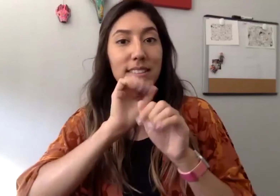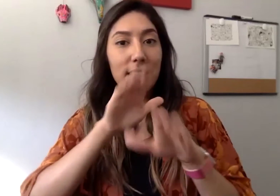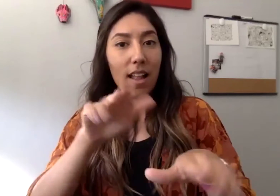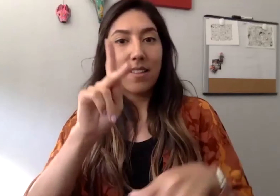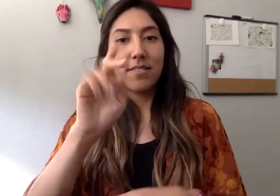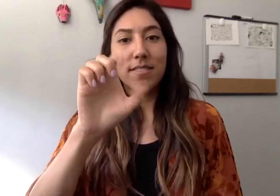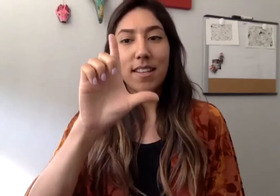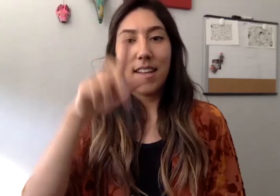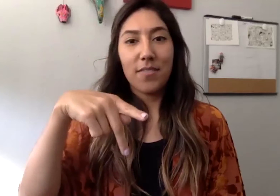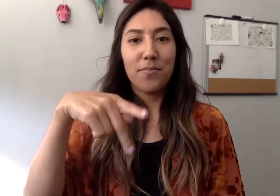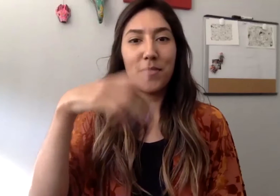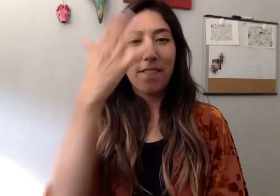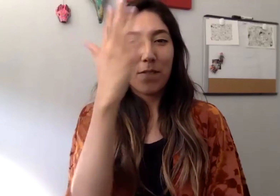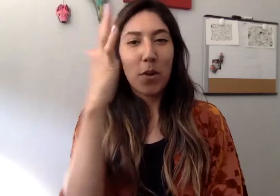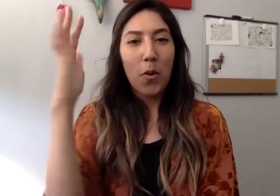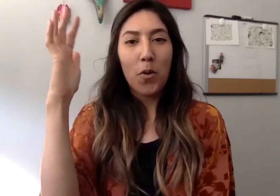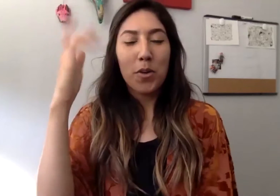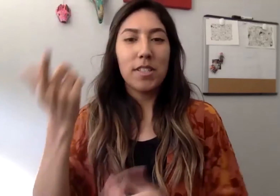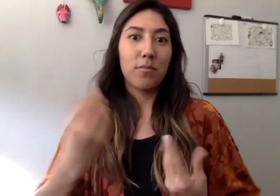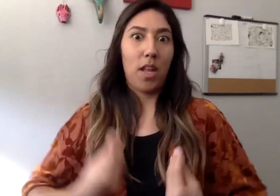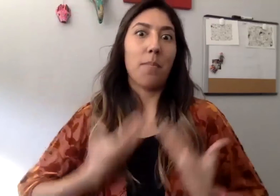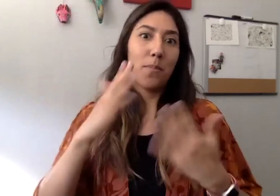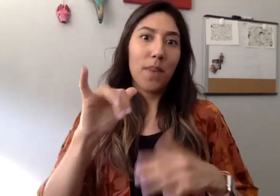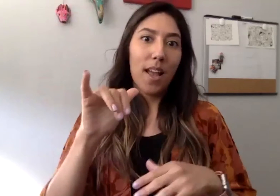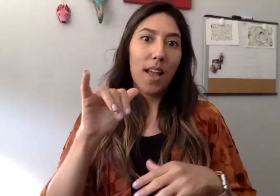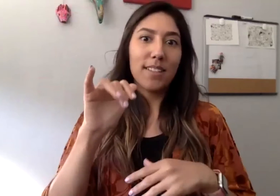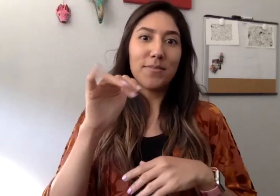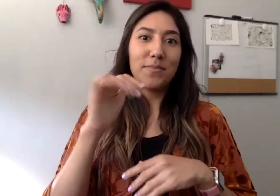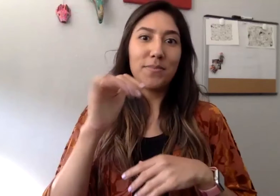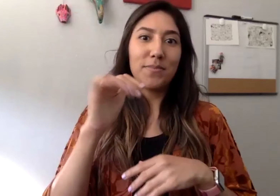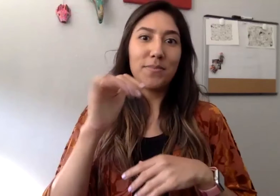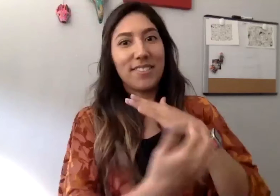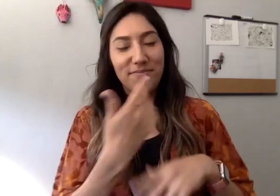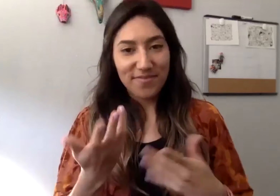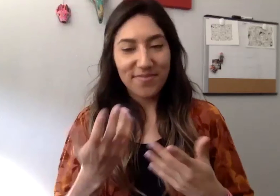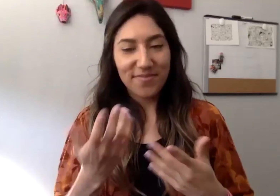which were inspired by the beaches of California.